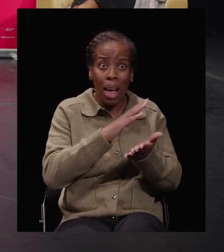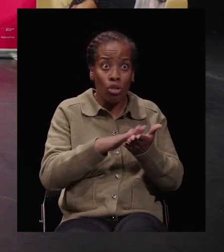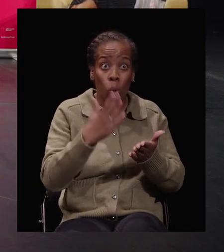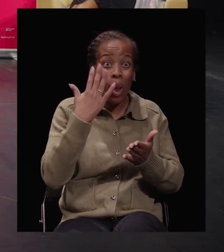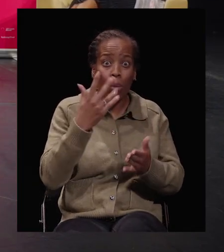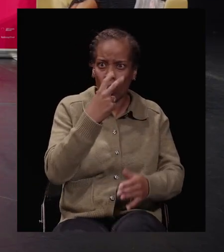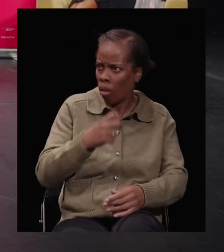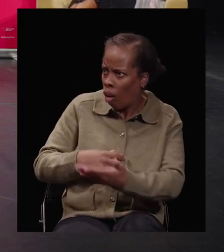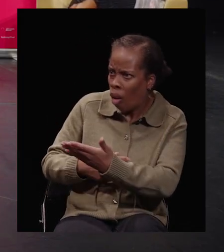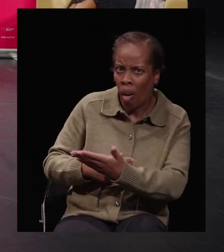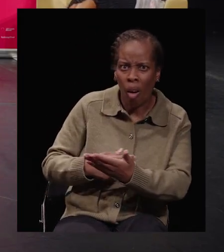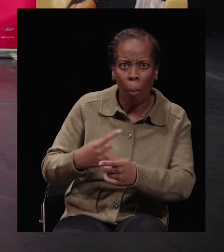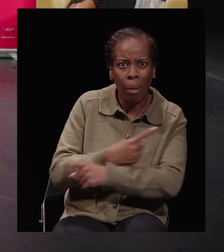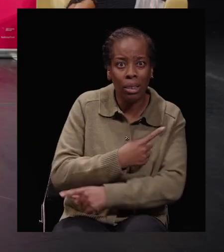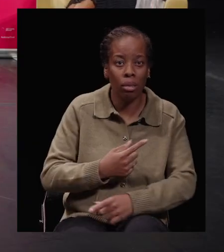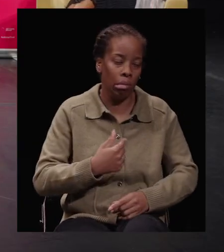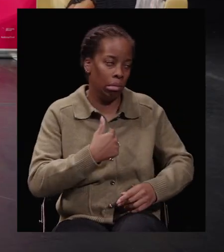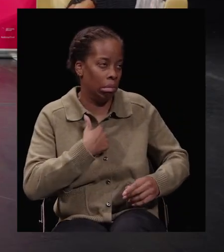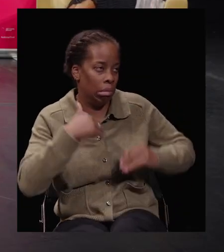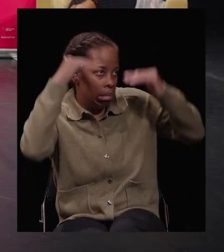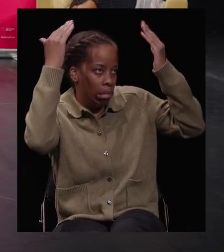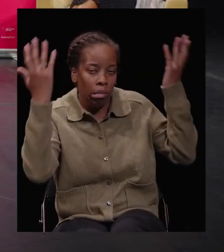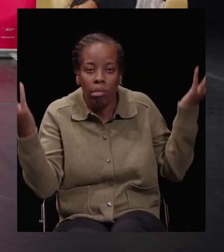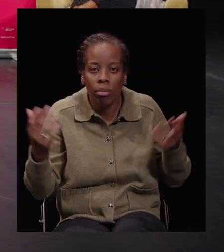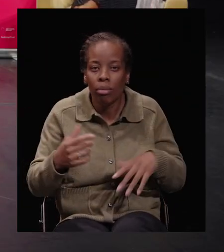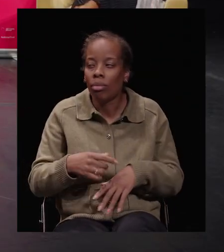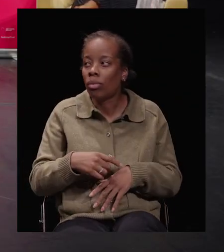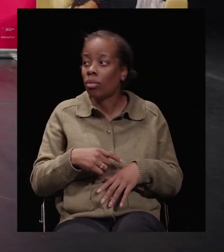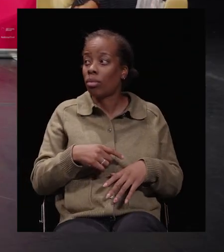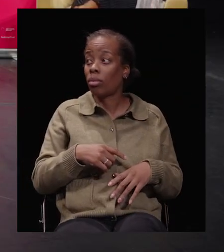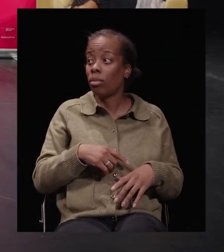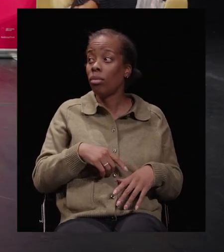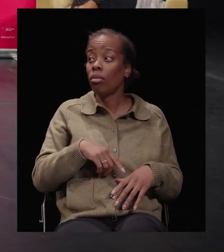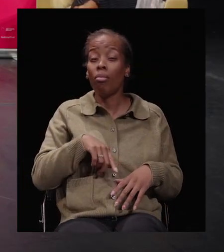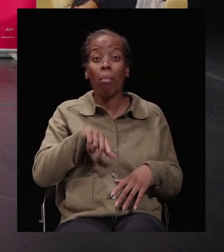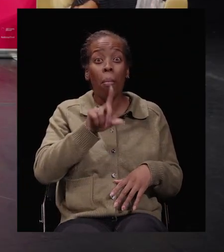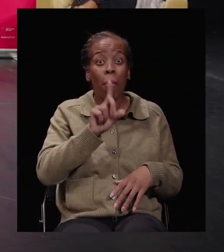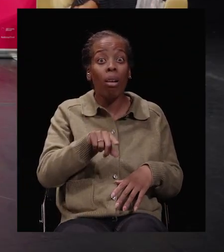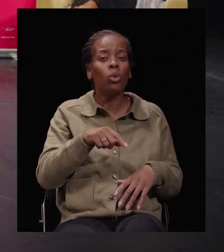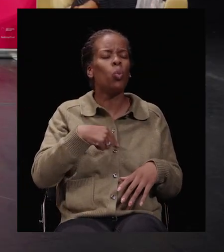I know, I know. Grew up in Swanley but yeah. But like, that is a real source of, and we will just do it anyway.